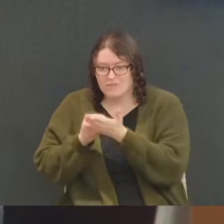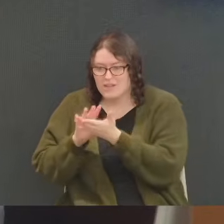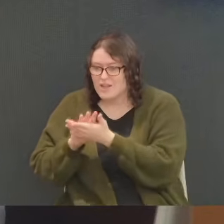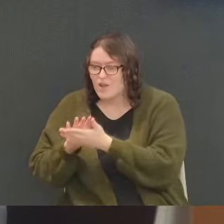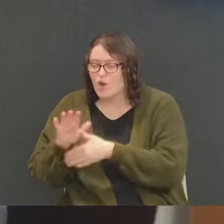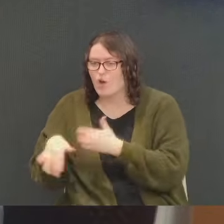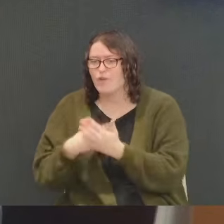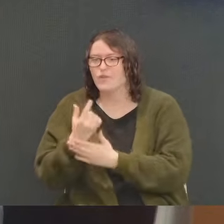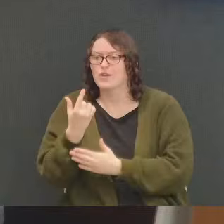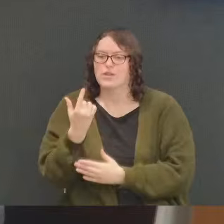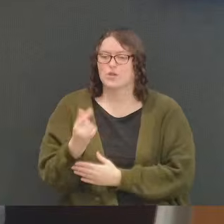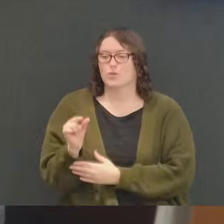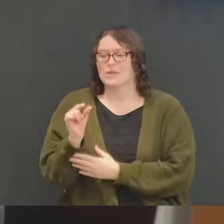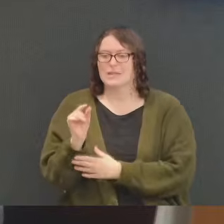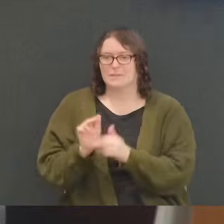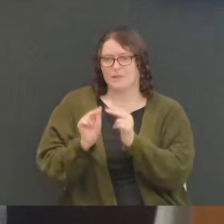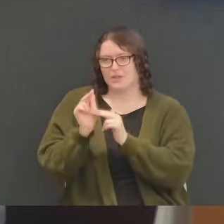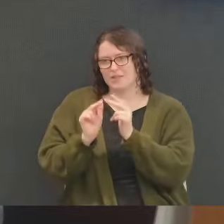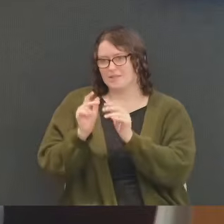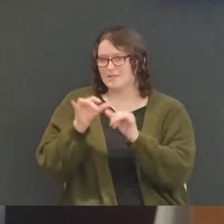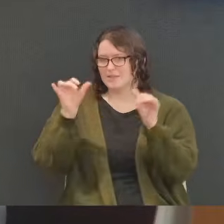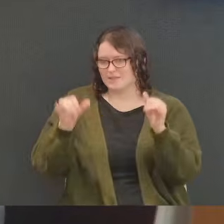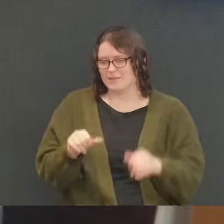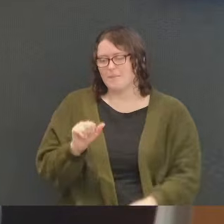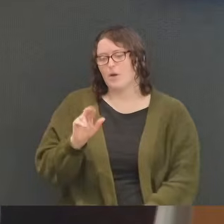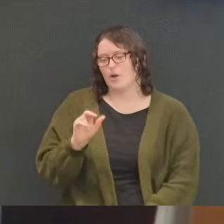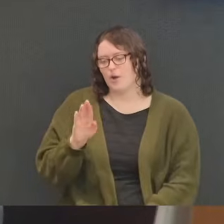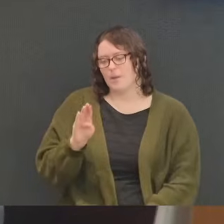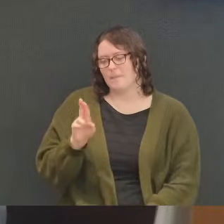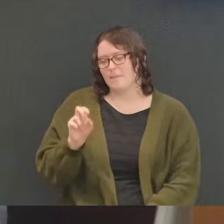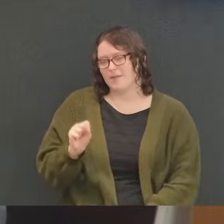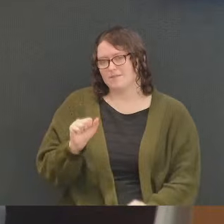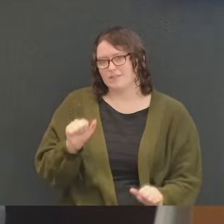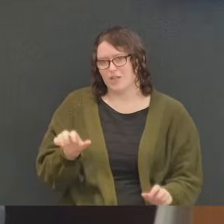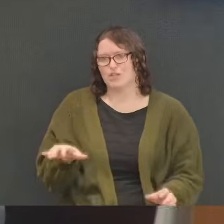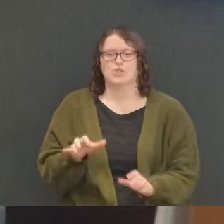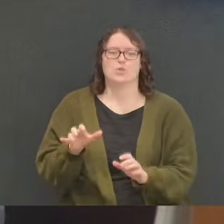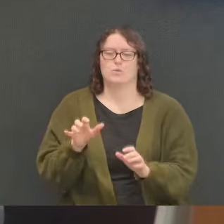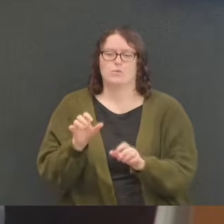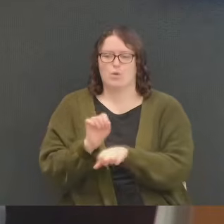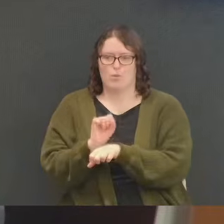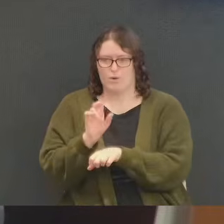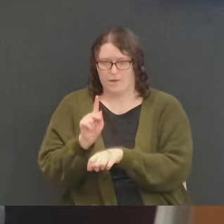system or something, they can have Archibus do a module for that. So, okay, if they want a system